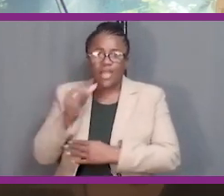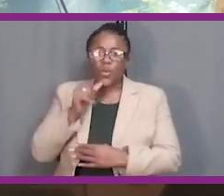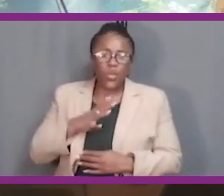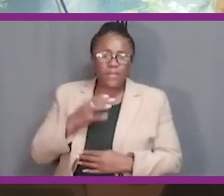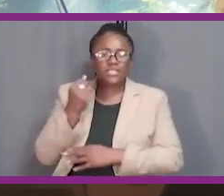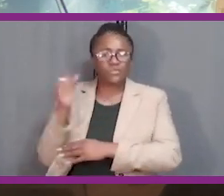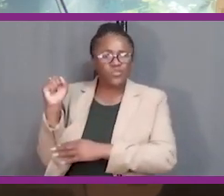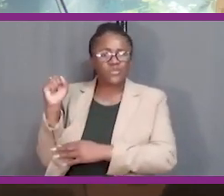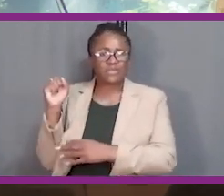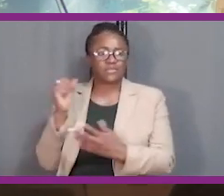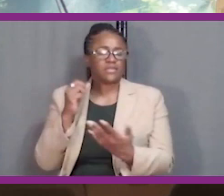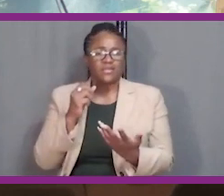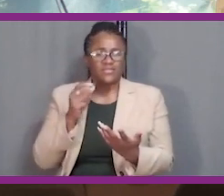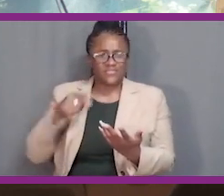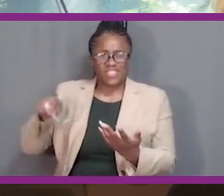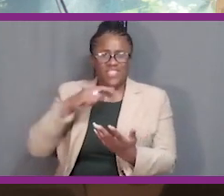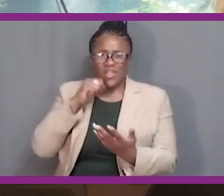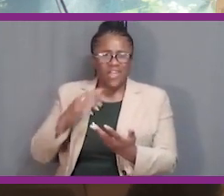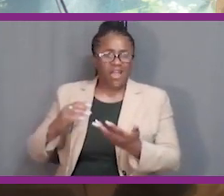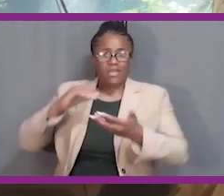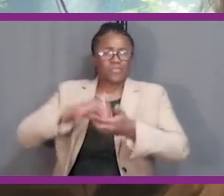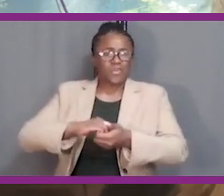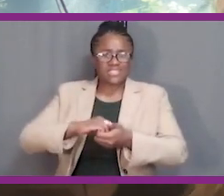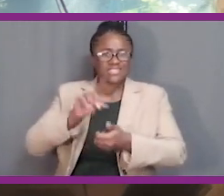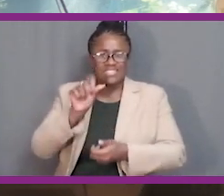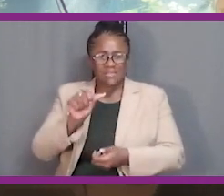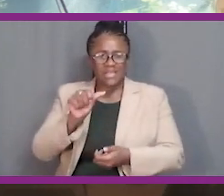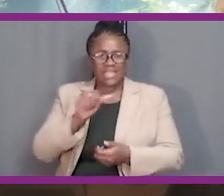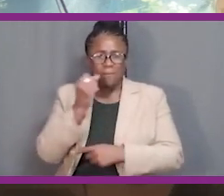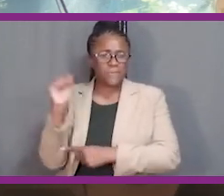in the way that you would think, like why are they not seeing the intersectionality?